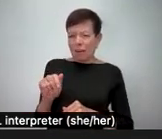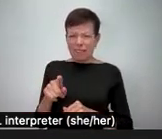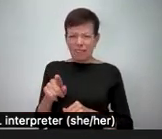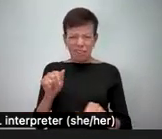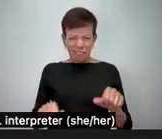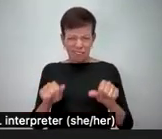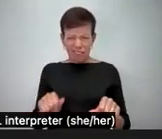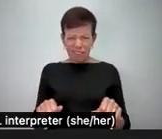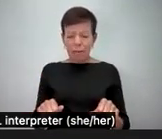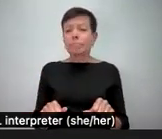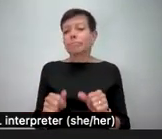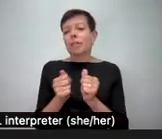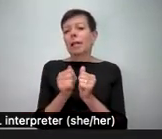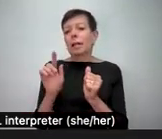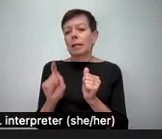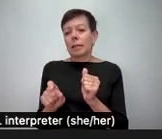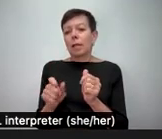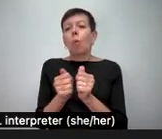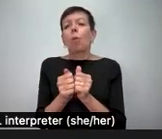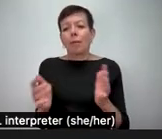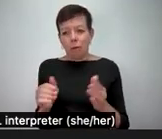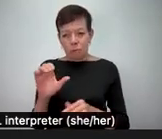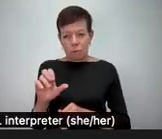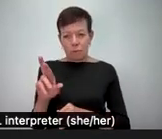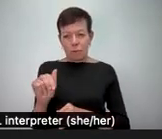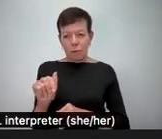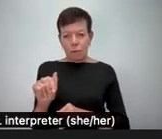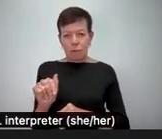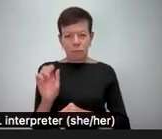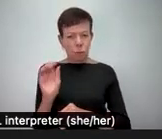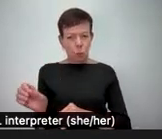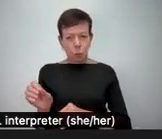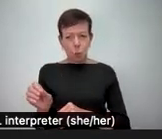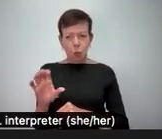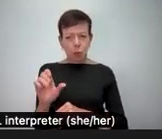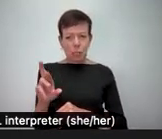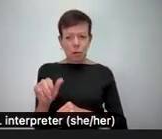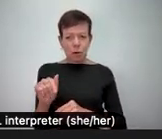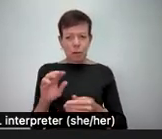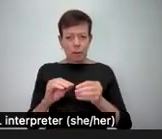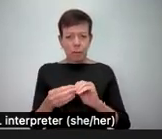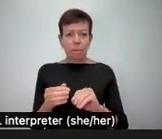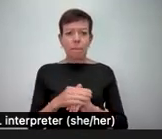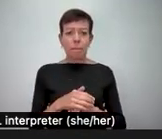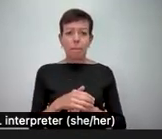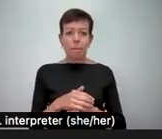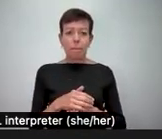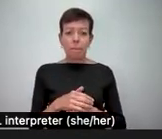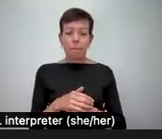always add that at the end. And if you need to add a new contact to an arts organization that's